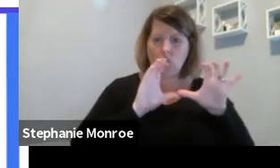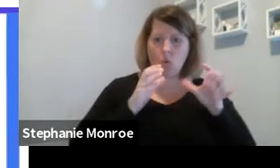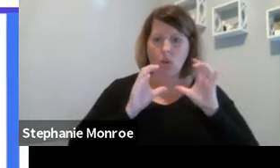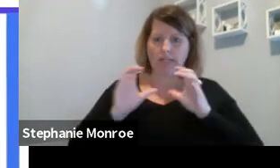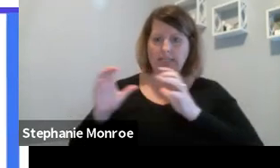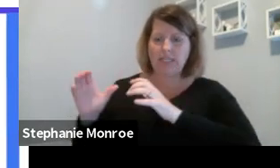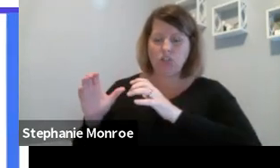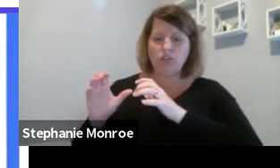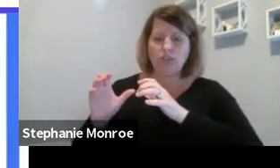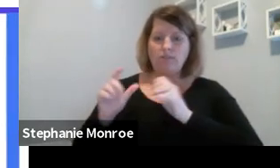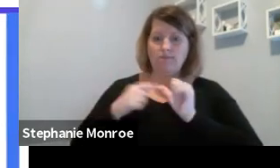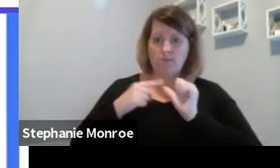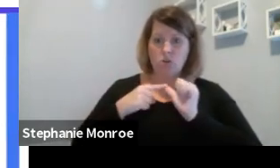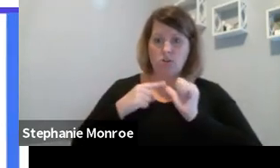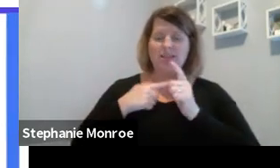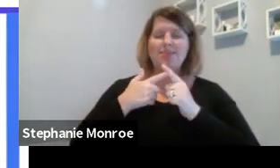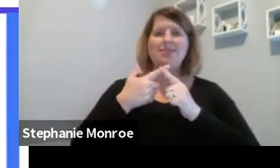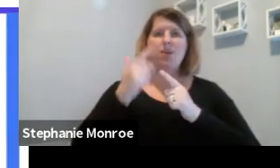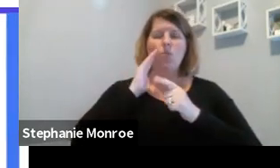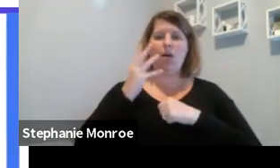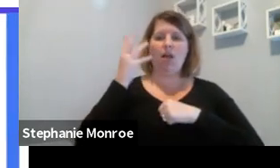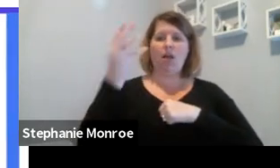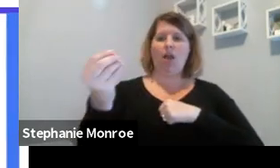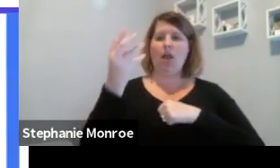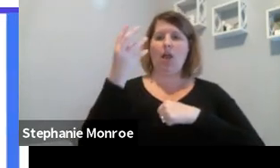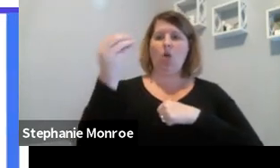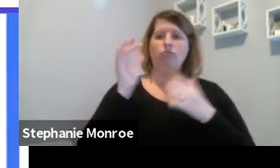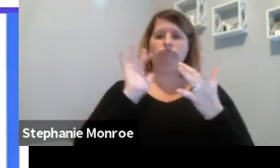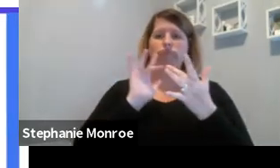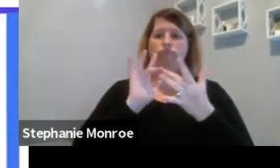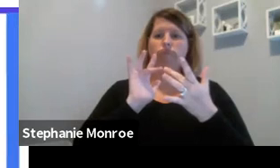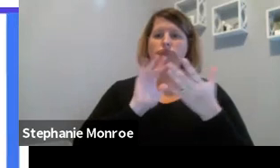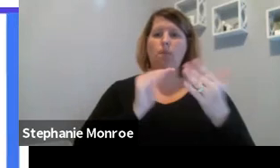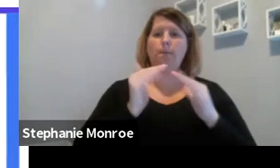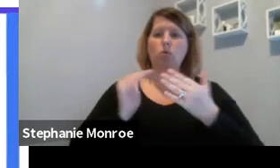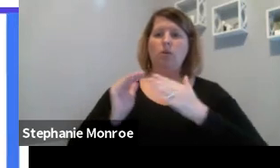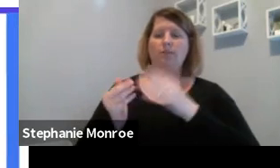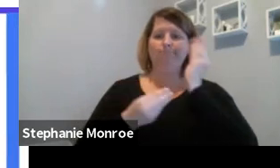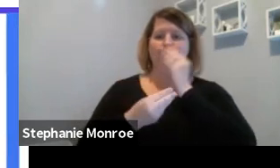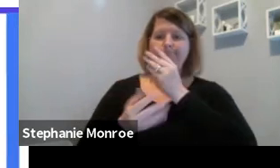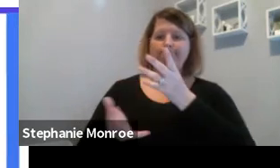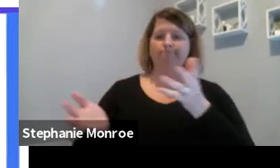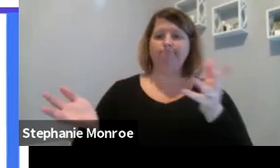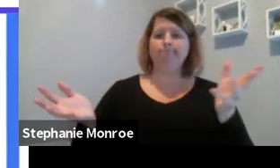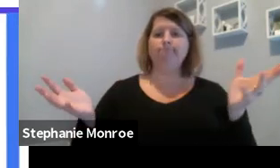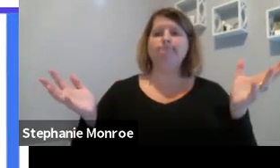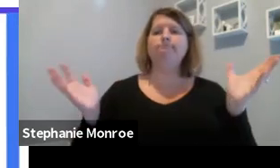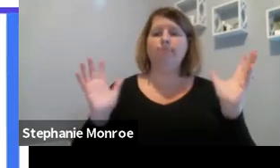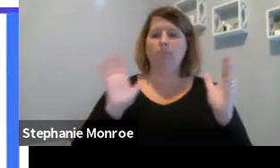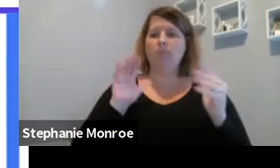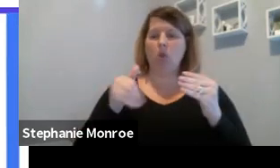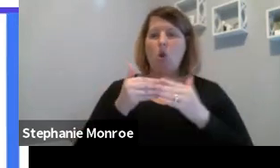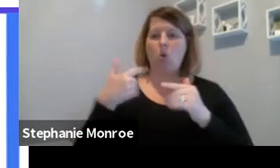and then we will be going out to the community to share the knowledge and information we have gained.